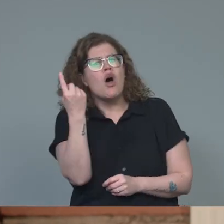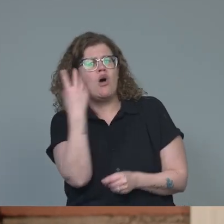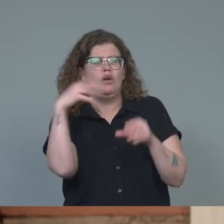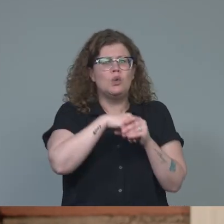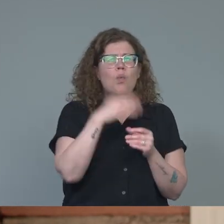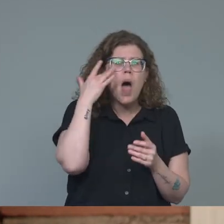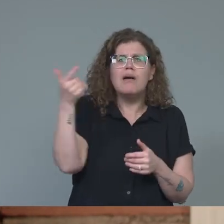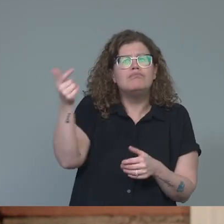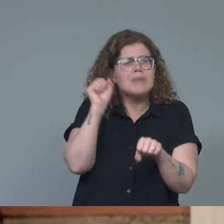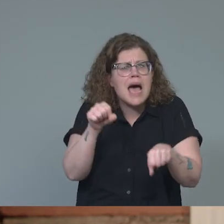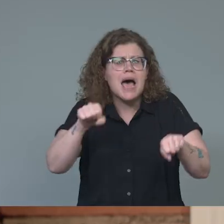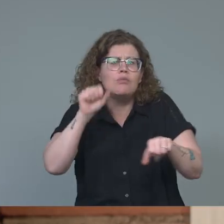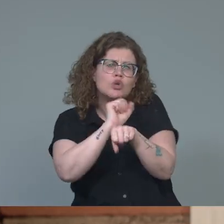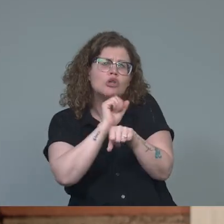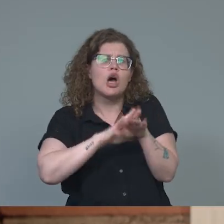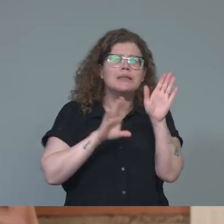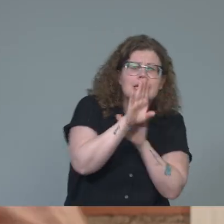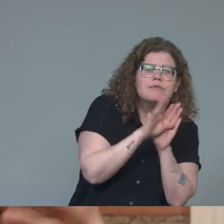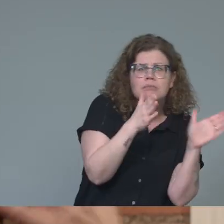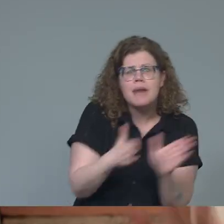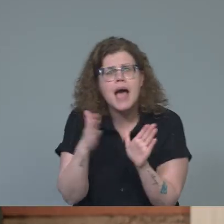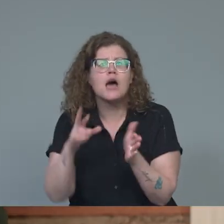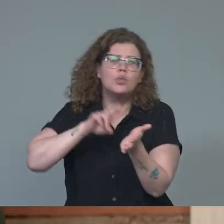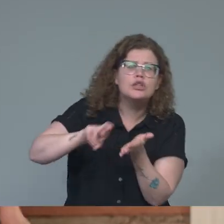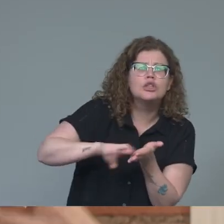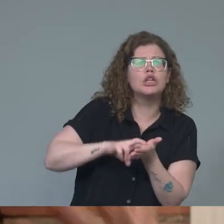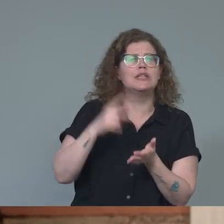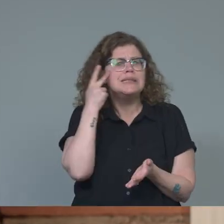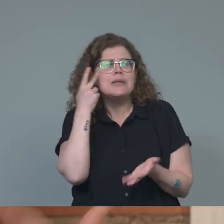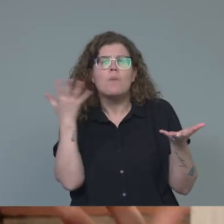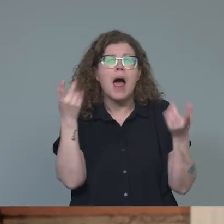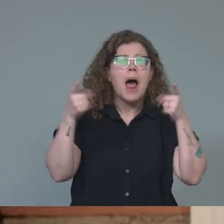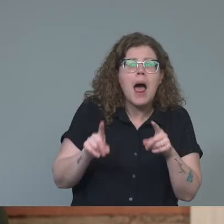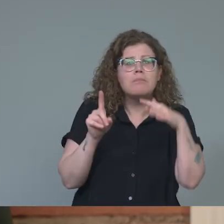the organization that has been doing the project already has feedback and research and ideas from